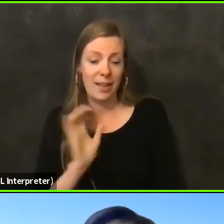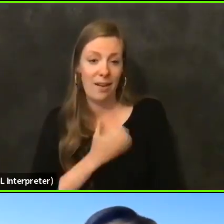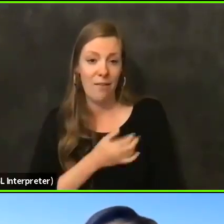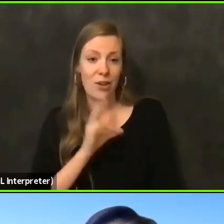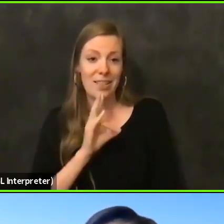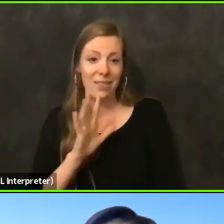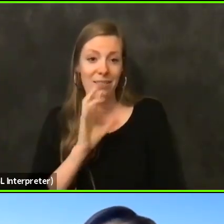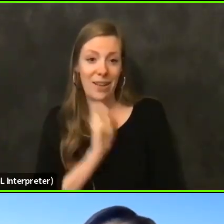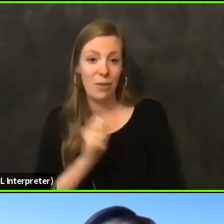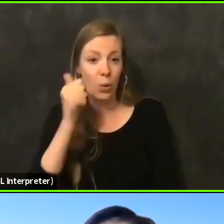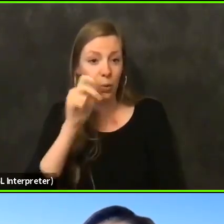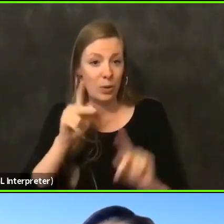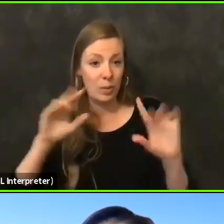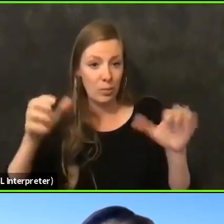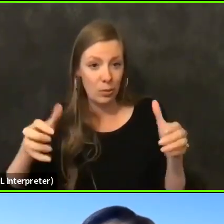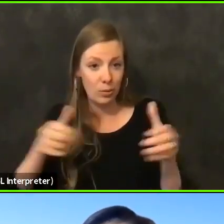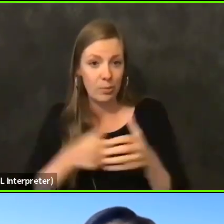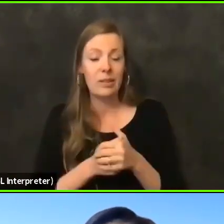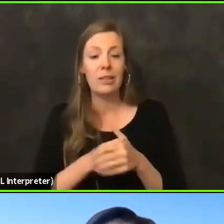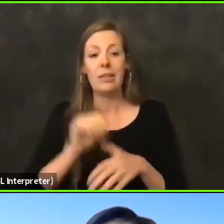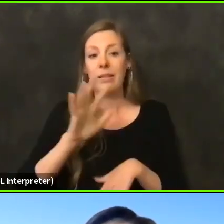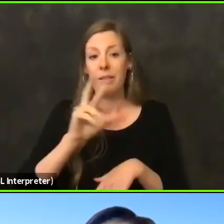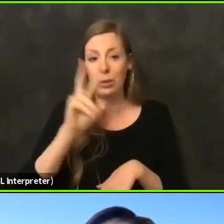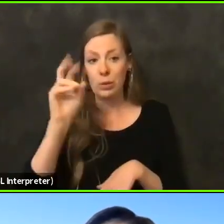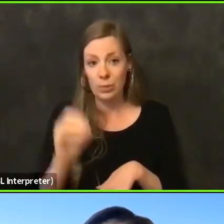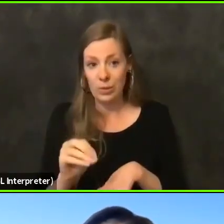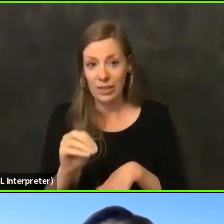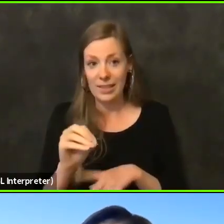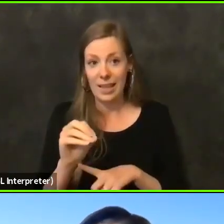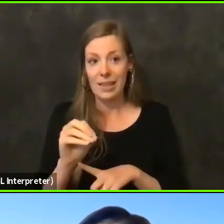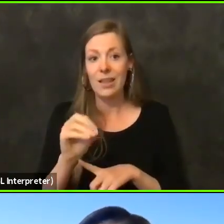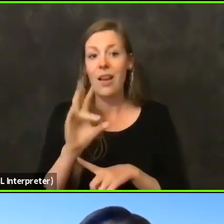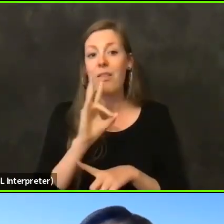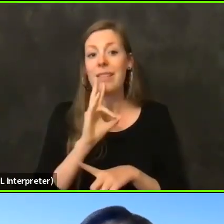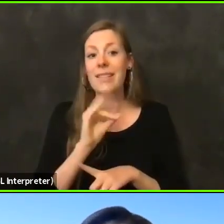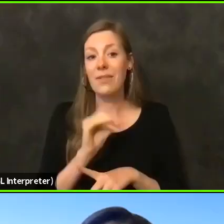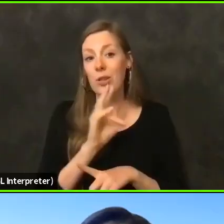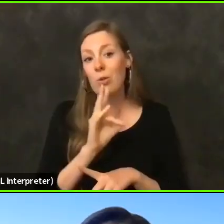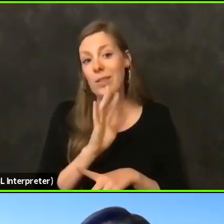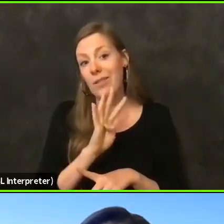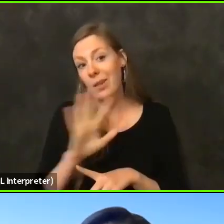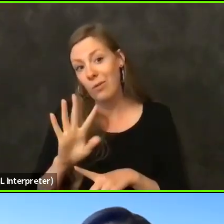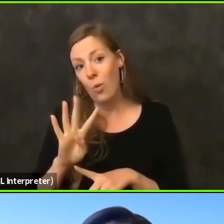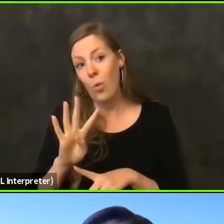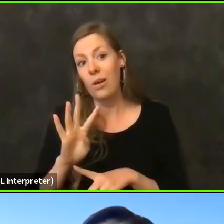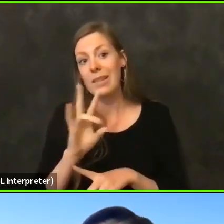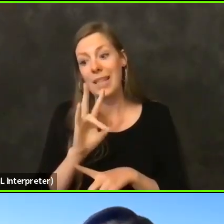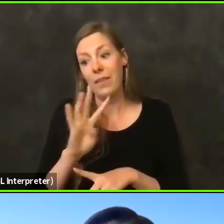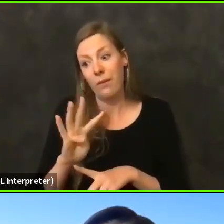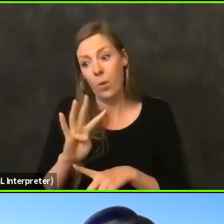older population, 52 percent of our 70 to 74 year old population, roughly thirty